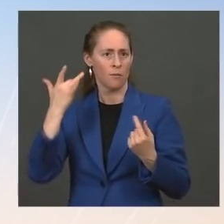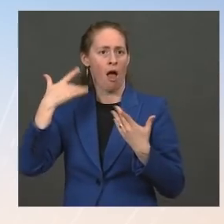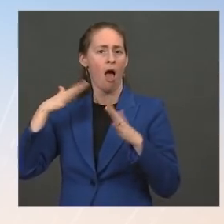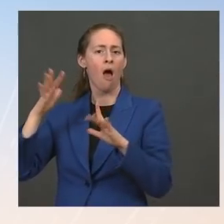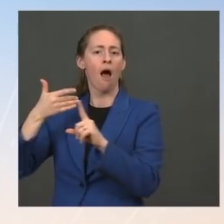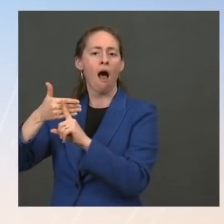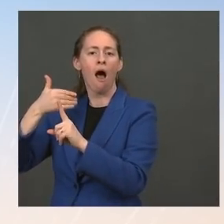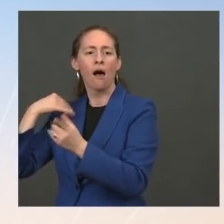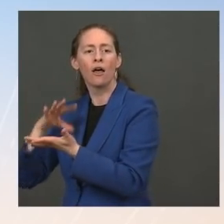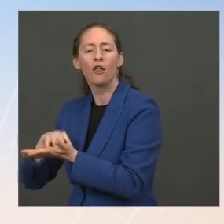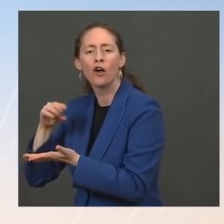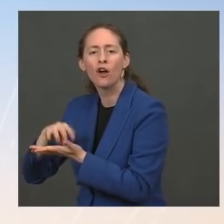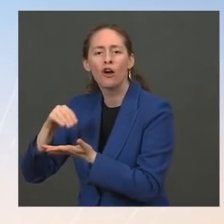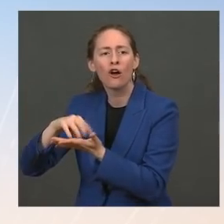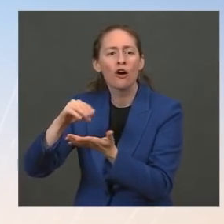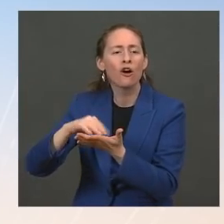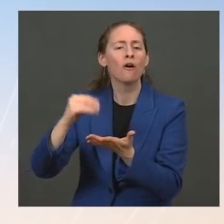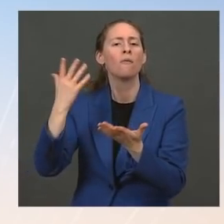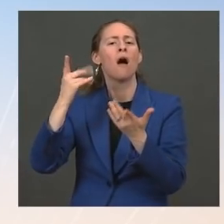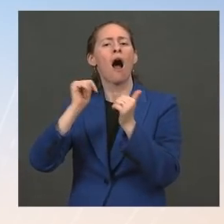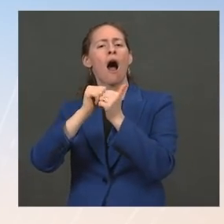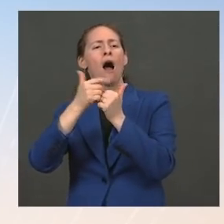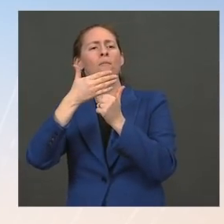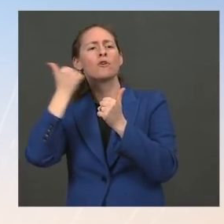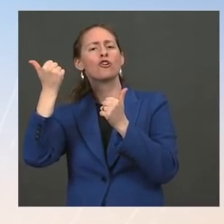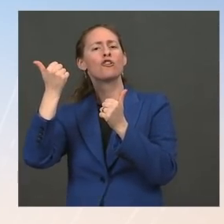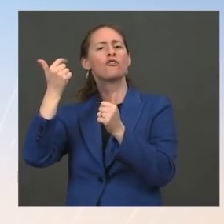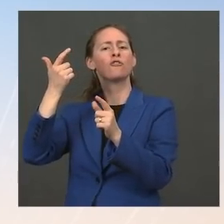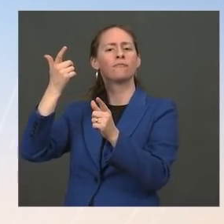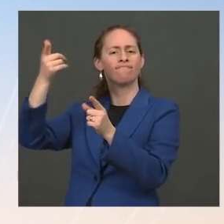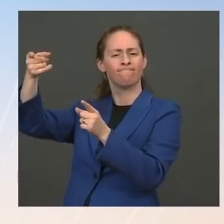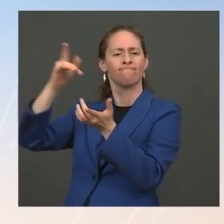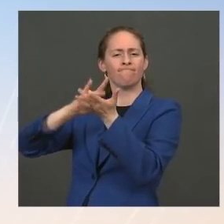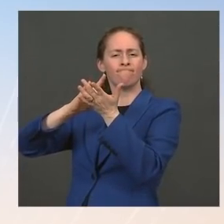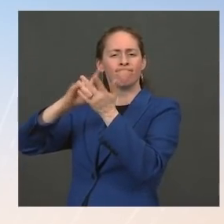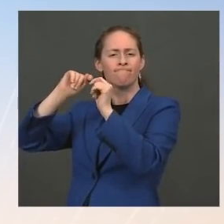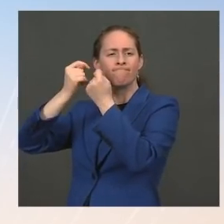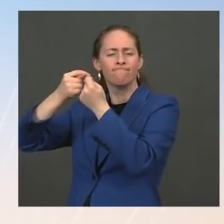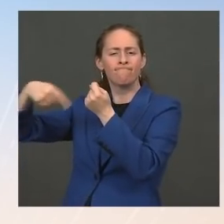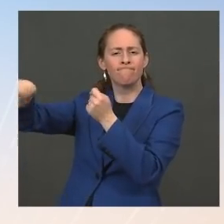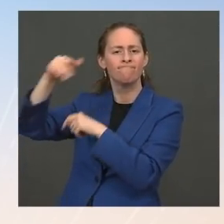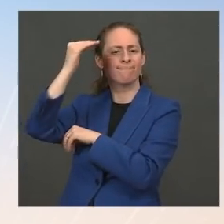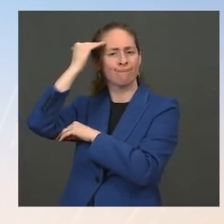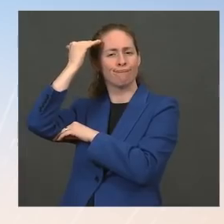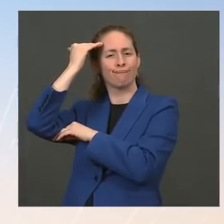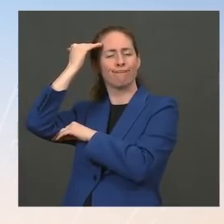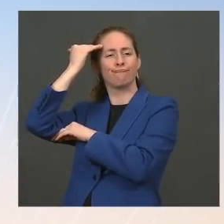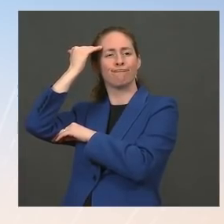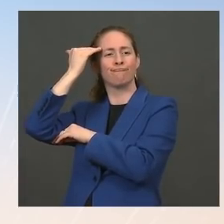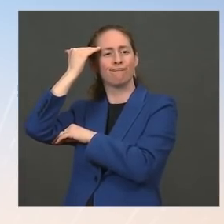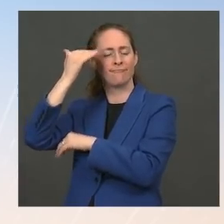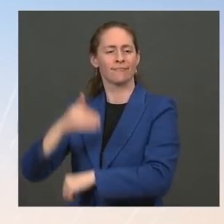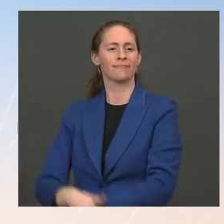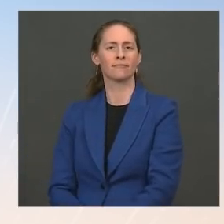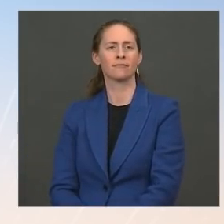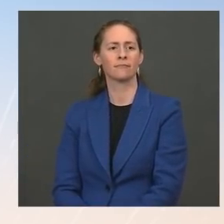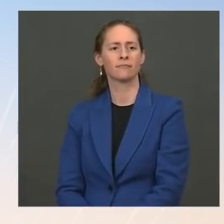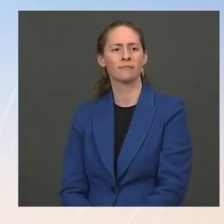and as we work to take steps to fight this new variant. The Press: Would it have helped if boosters were made more widely available sooner?